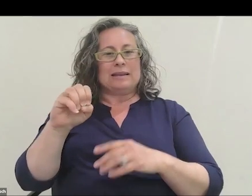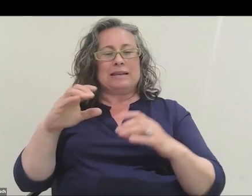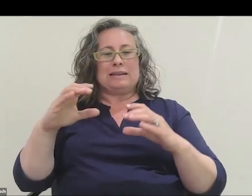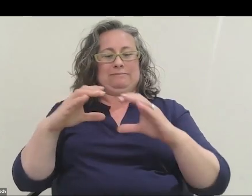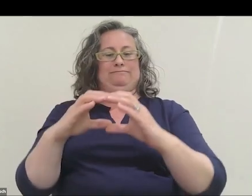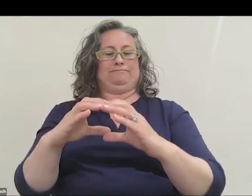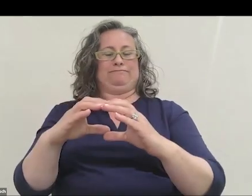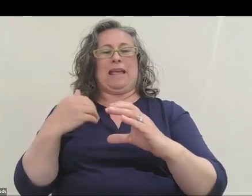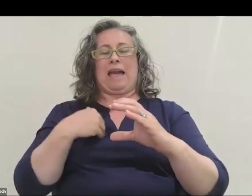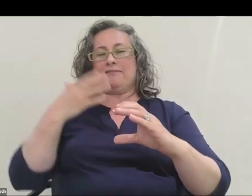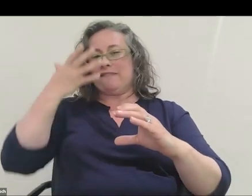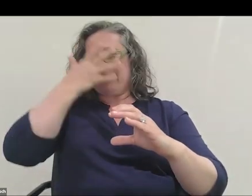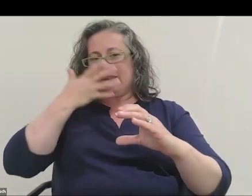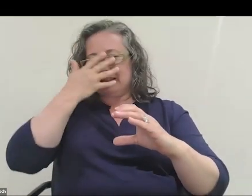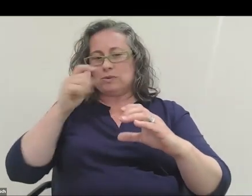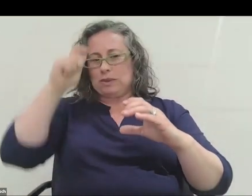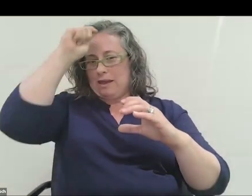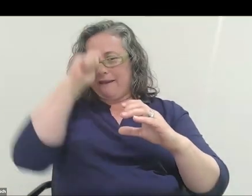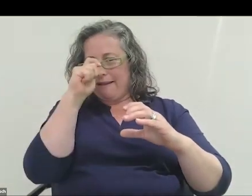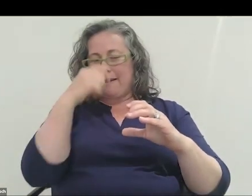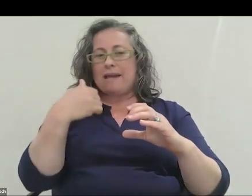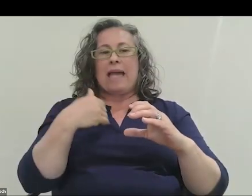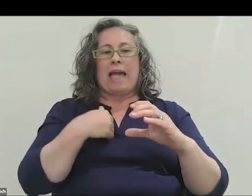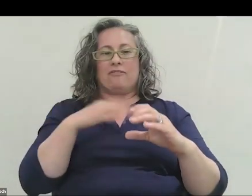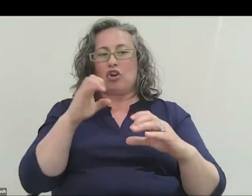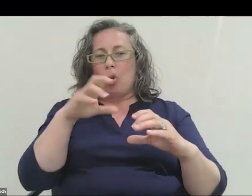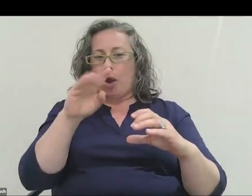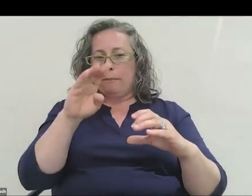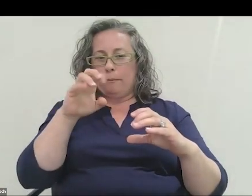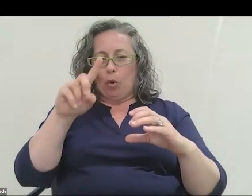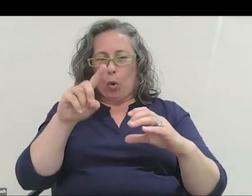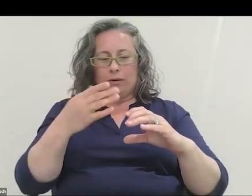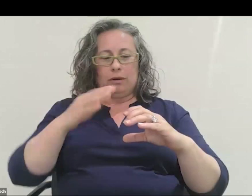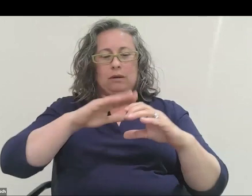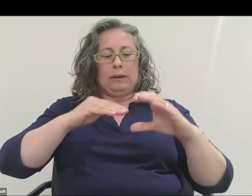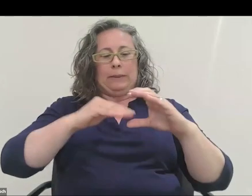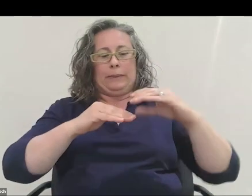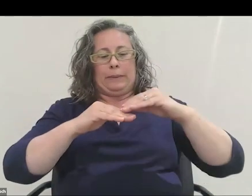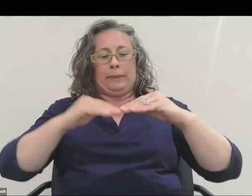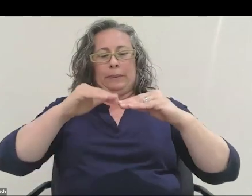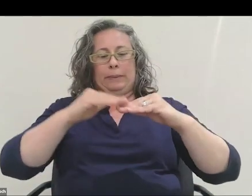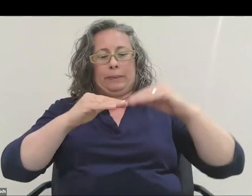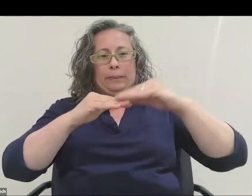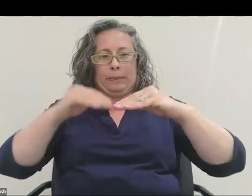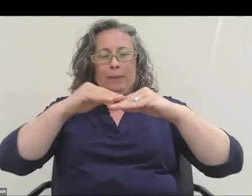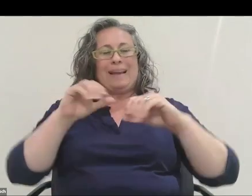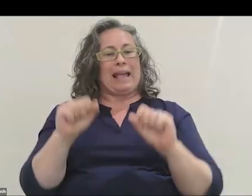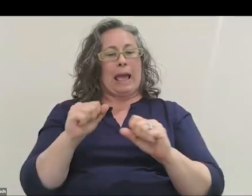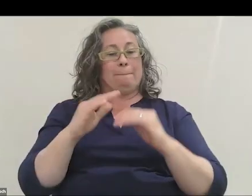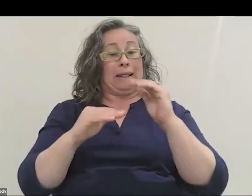and a baseball hat, and we have pieces of cardboard that are stacked on a dowel rod so you can build him from bottom to top.